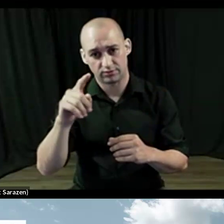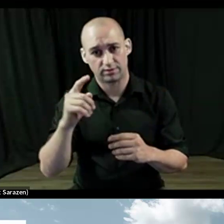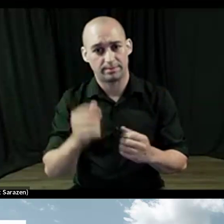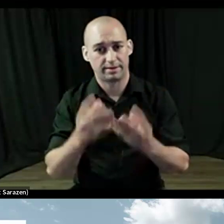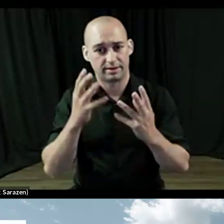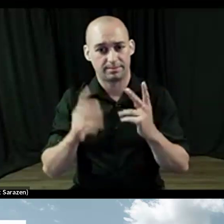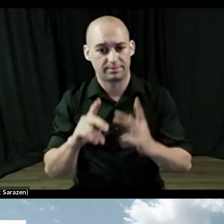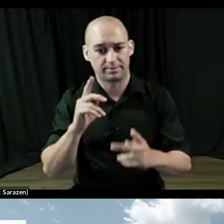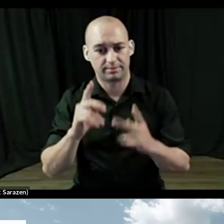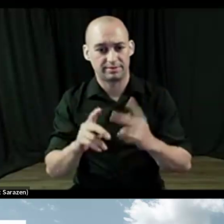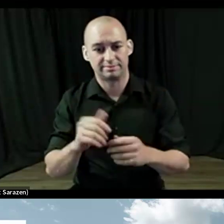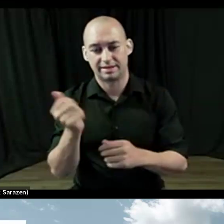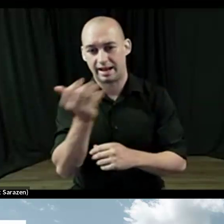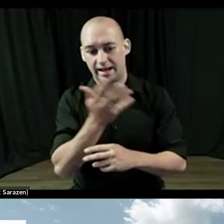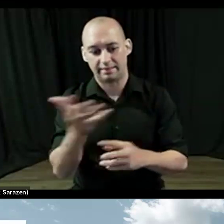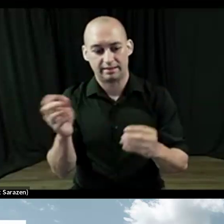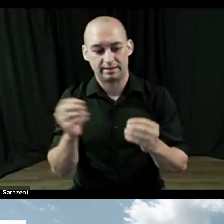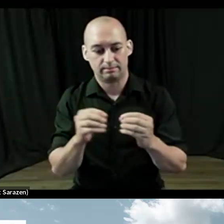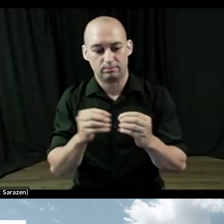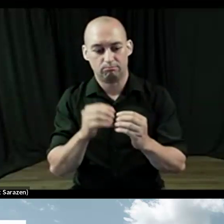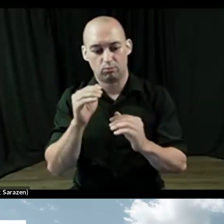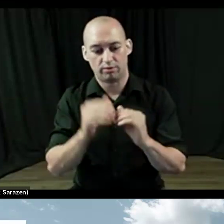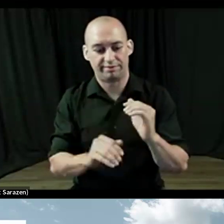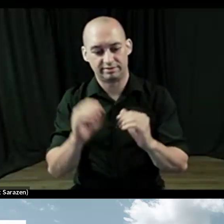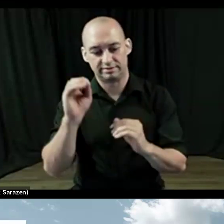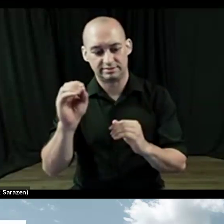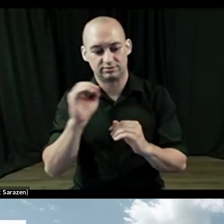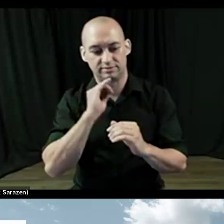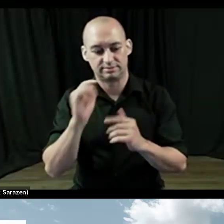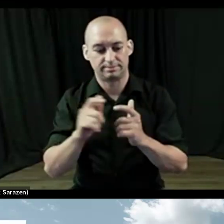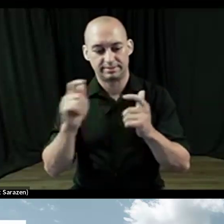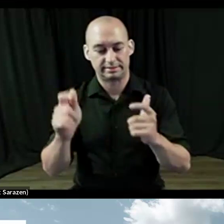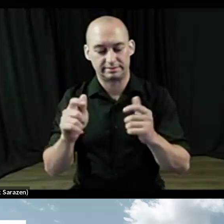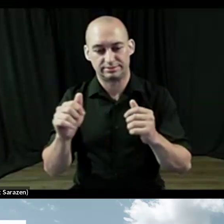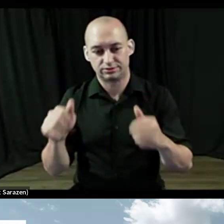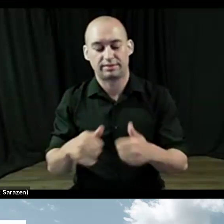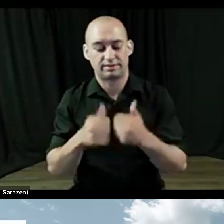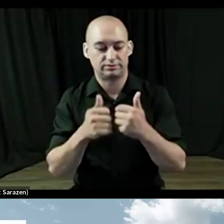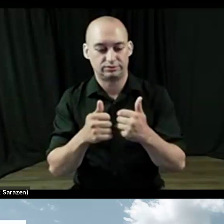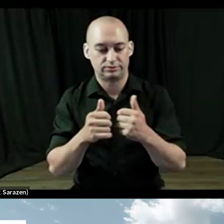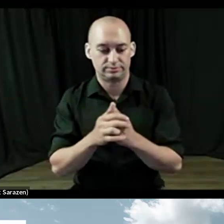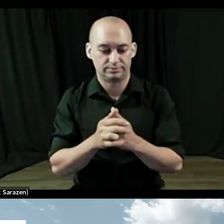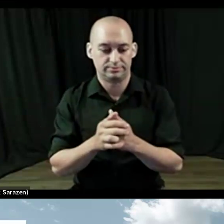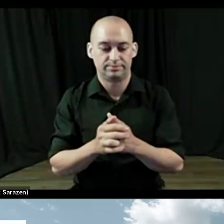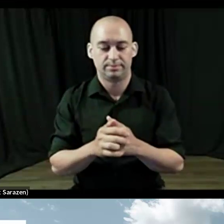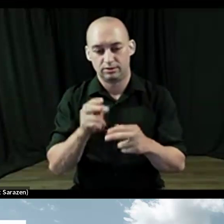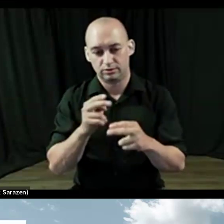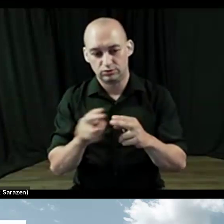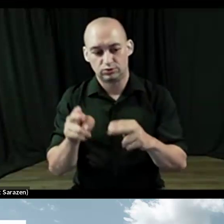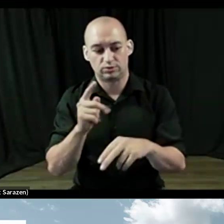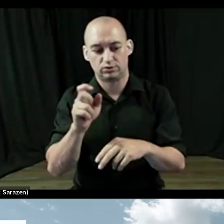Anything more than 0 is a challenge. And so you know, short term there's work we can do together